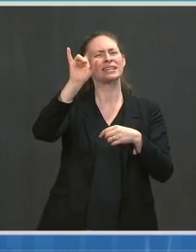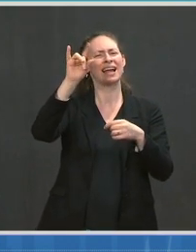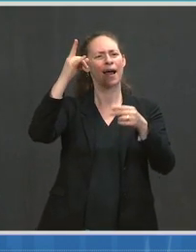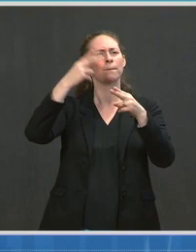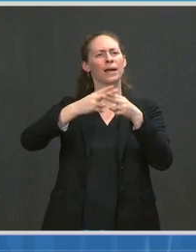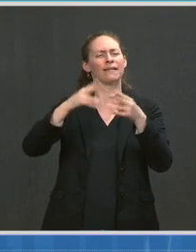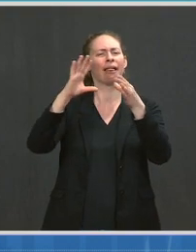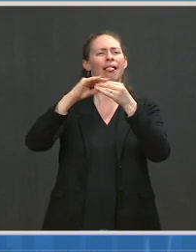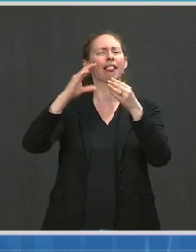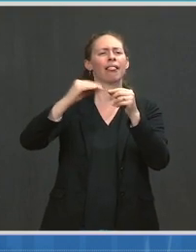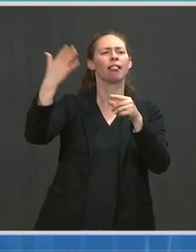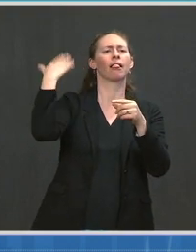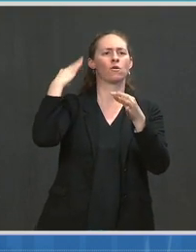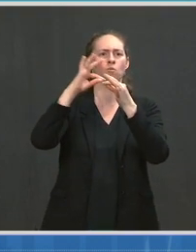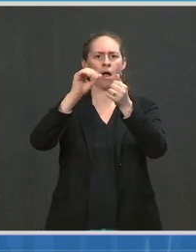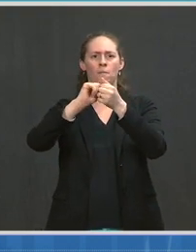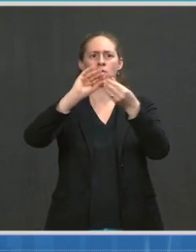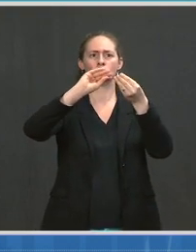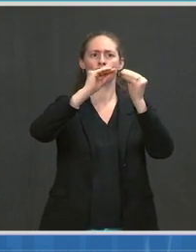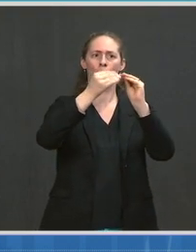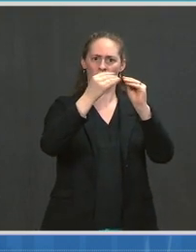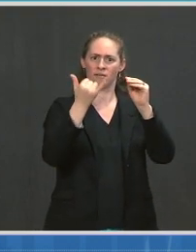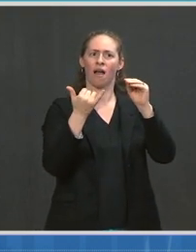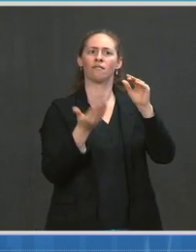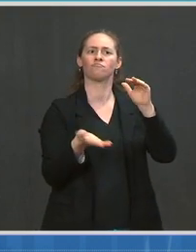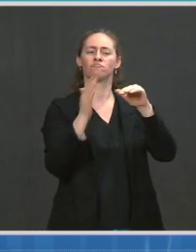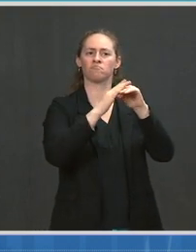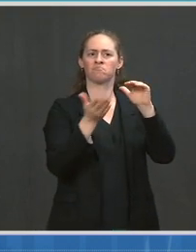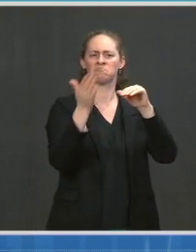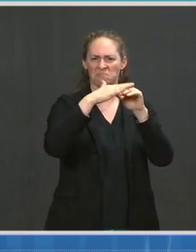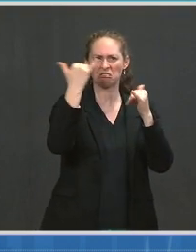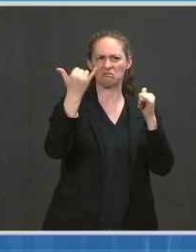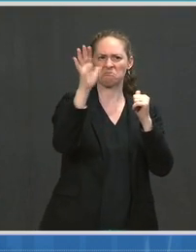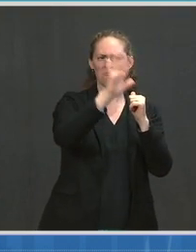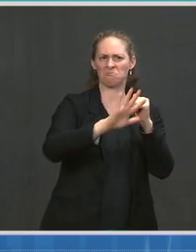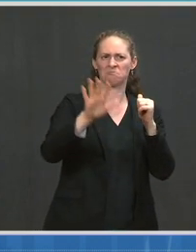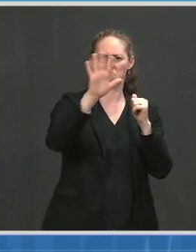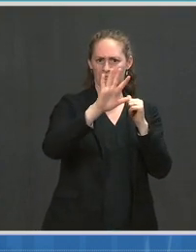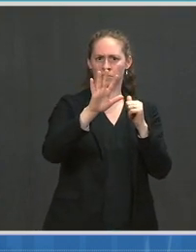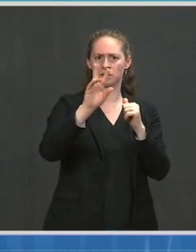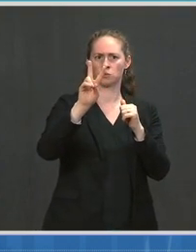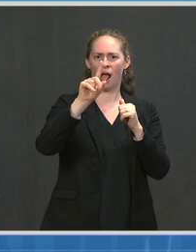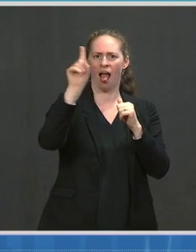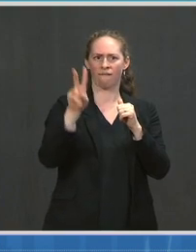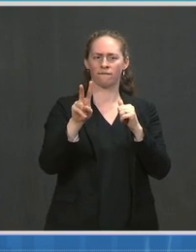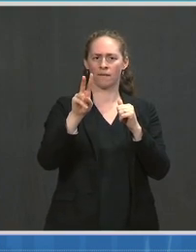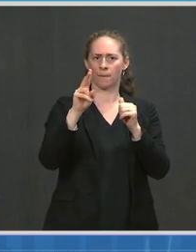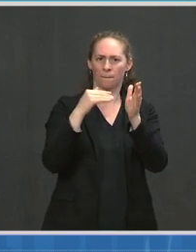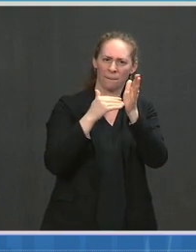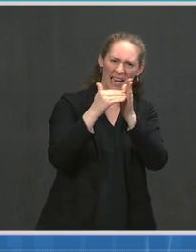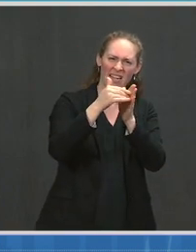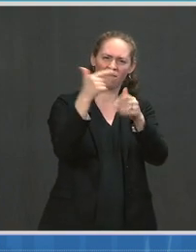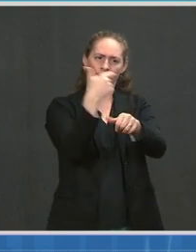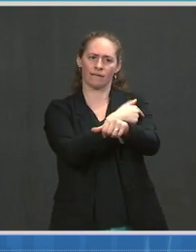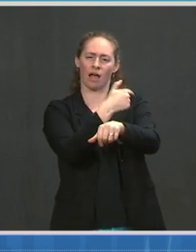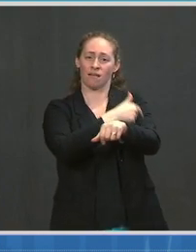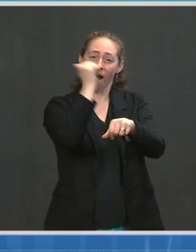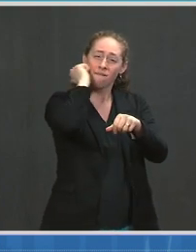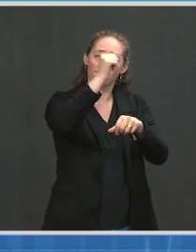at roughly 2.5 million shots per day. Is your sense that that is sort of the capacity of the existing system